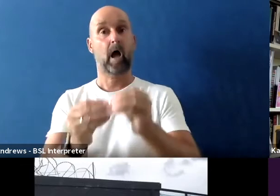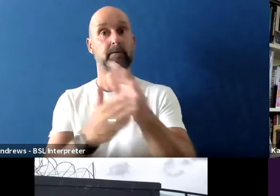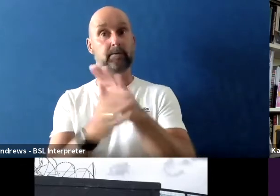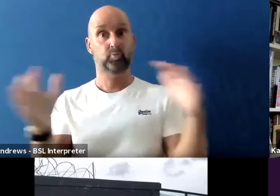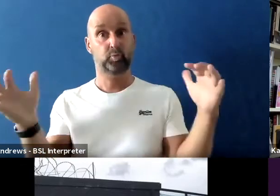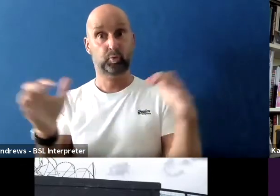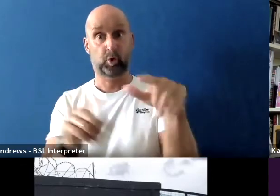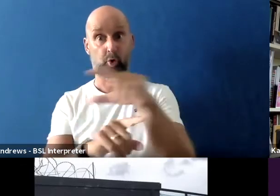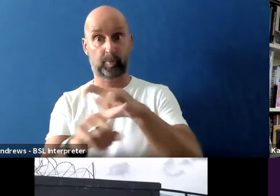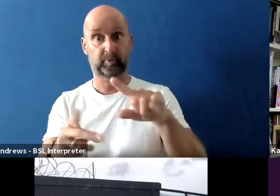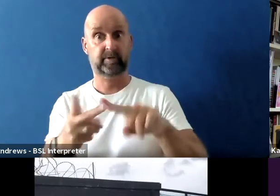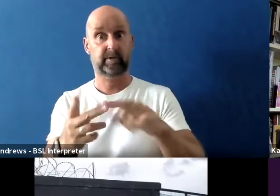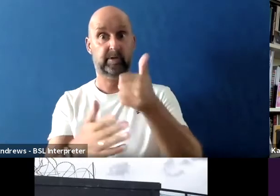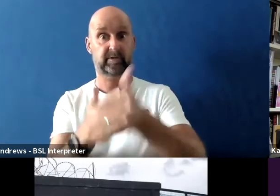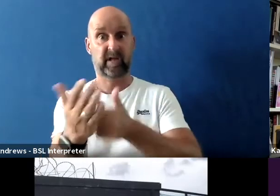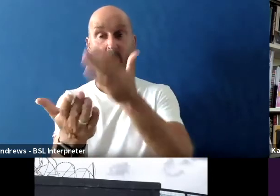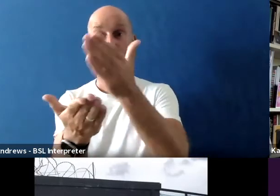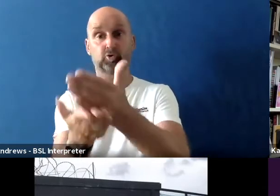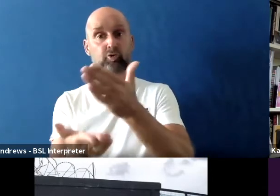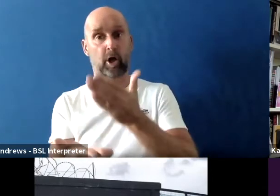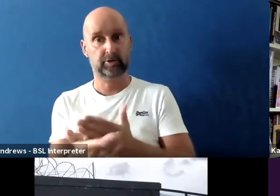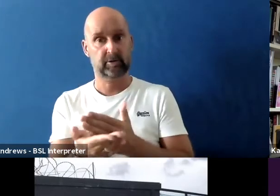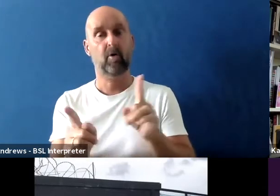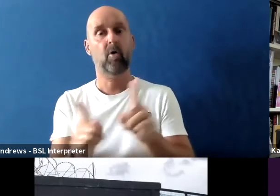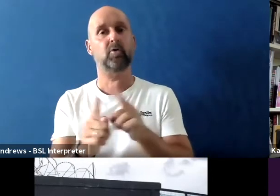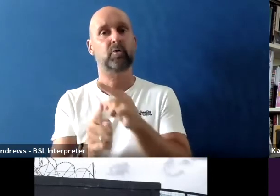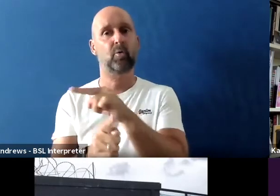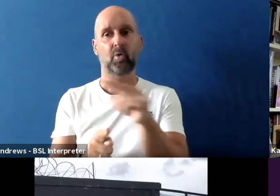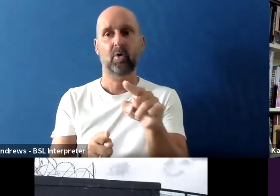building trust and amplifying those voices that are too often unheard.